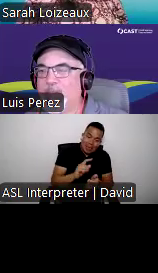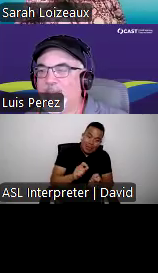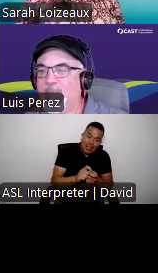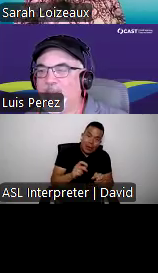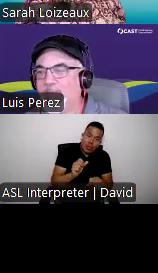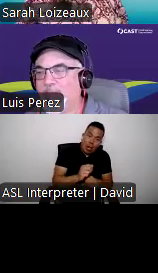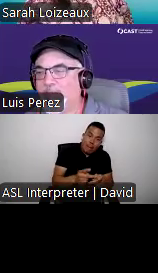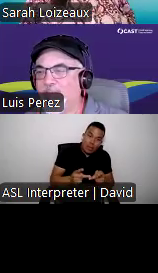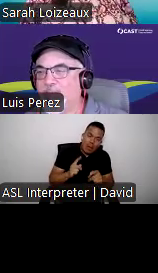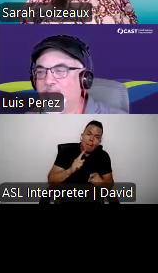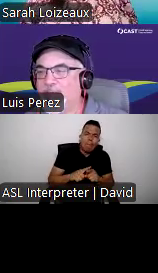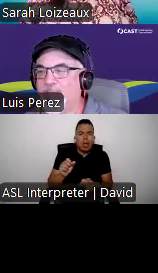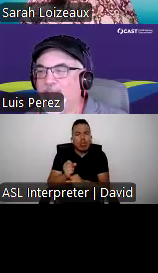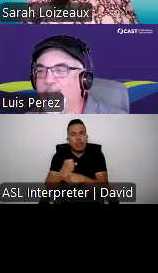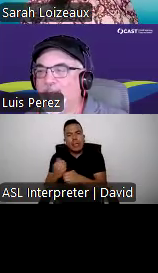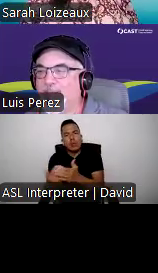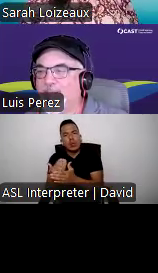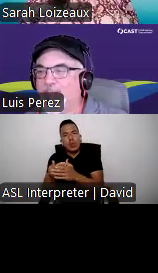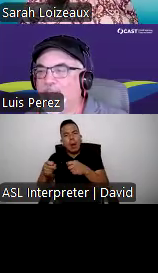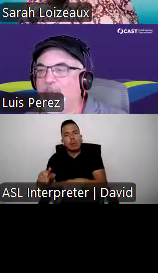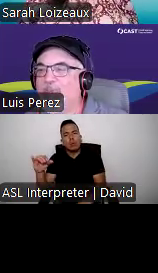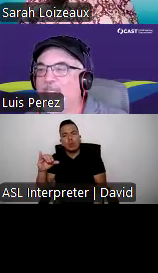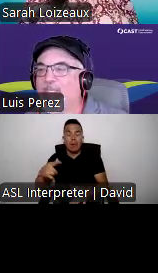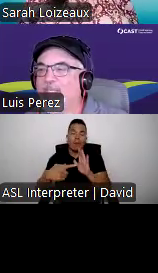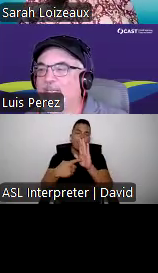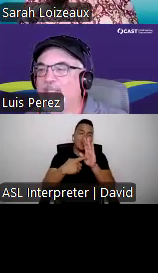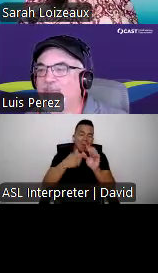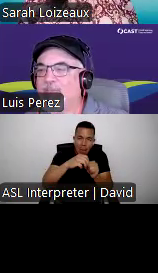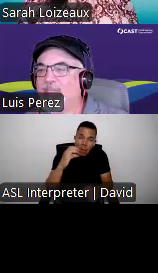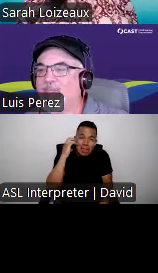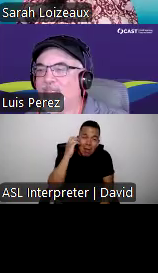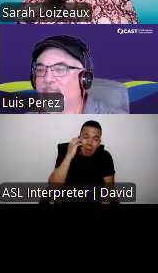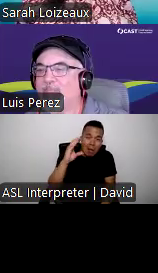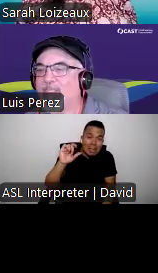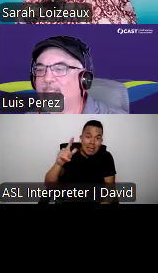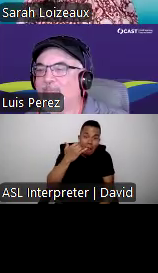right? I mean, there's the example of the cellphone, right? That disrupted some jobs